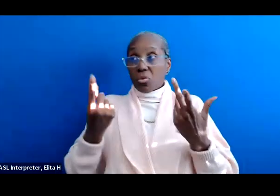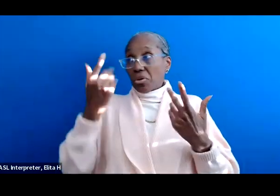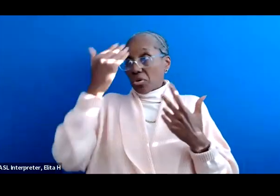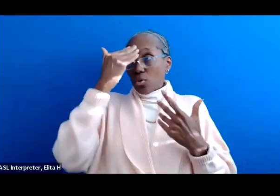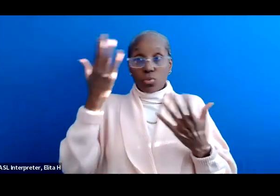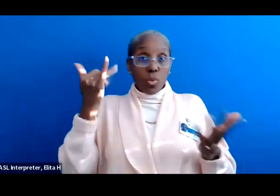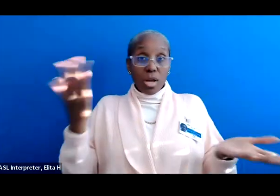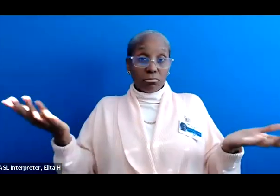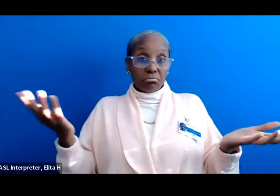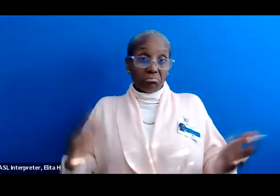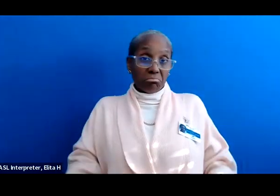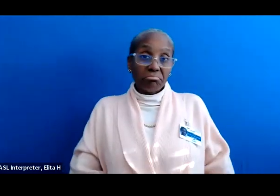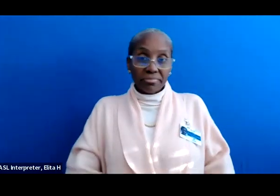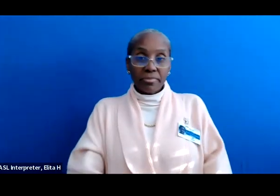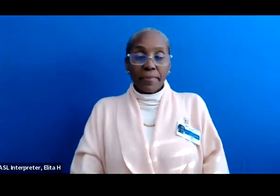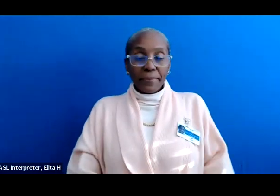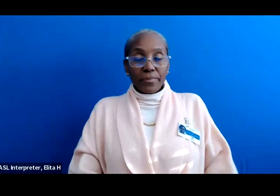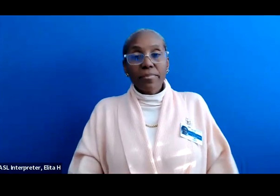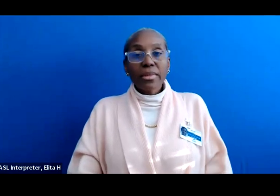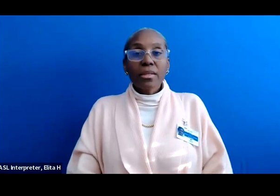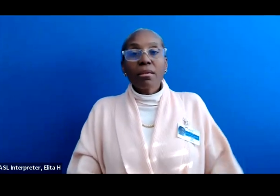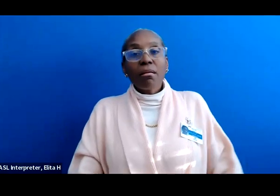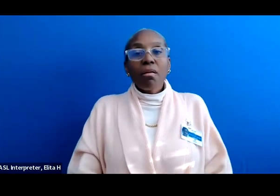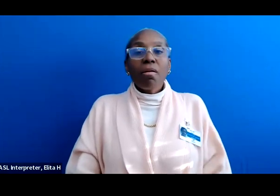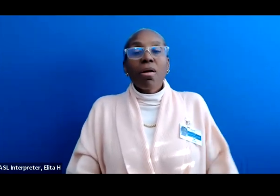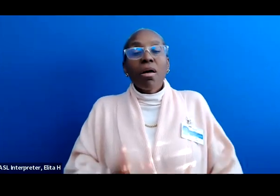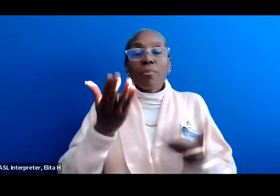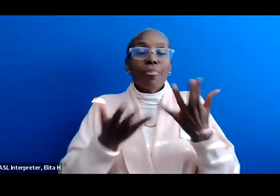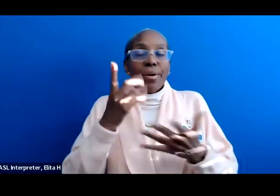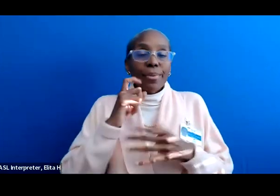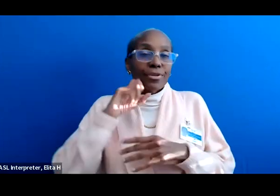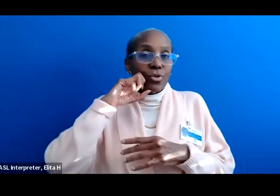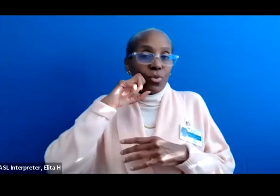It's probably a factor of the autonomic nervous system.